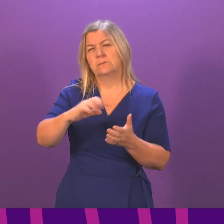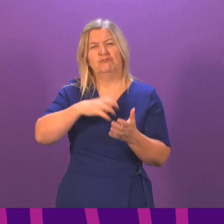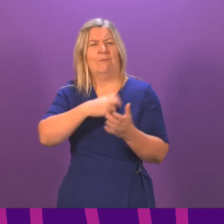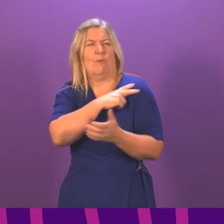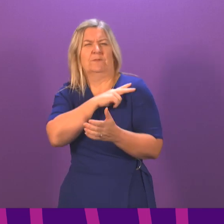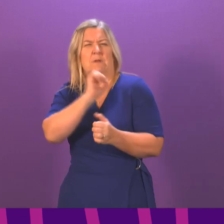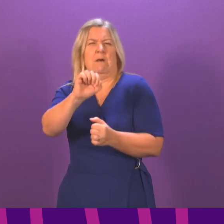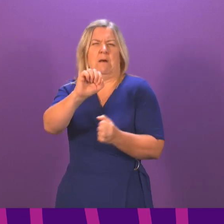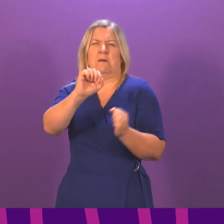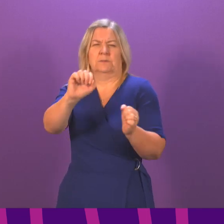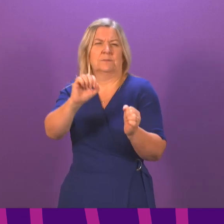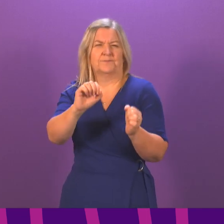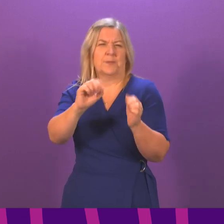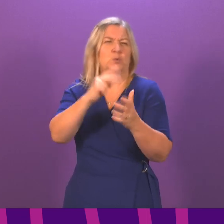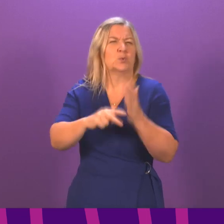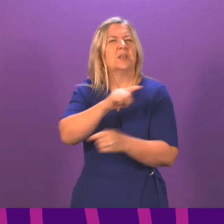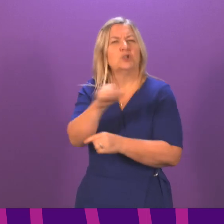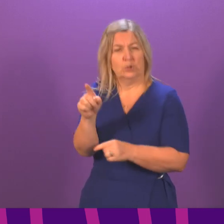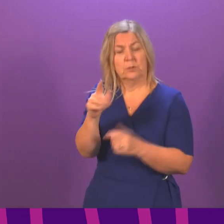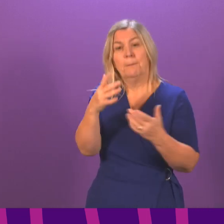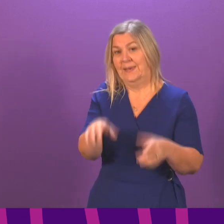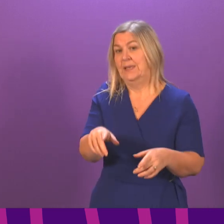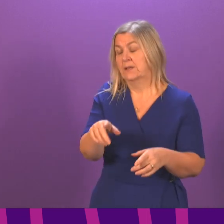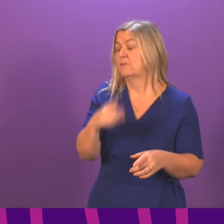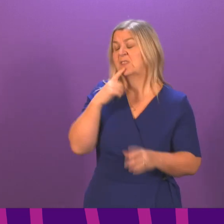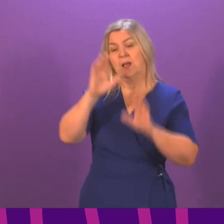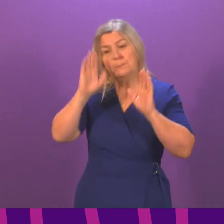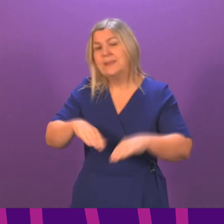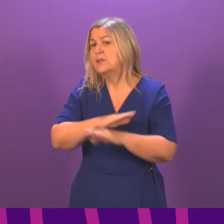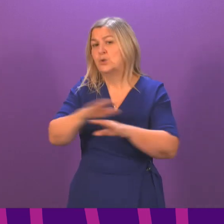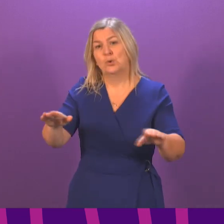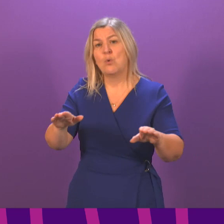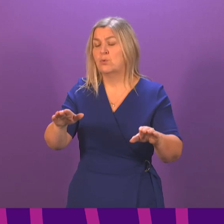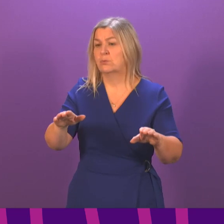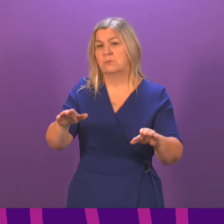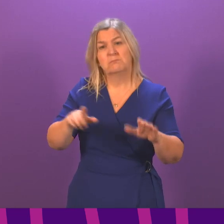Officers, advising that evictions should not be carried out in areas in levels 3 or 4.